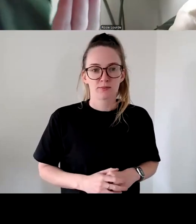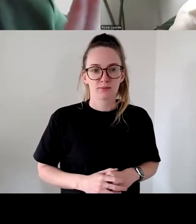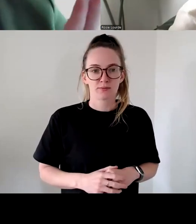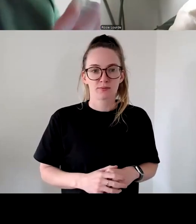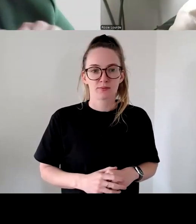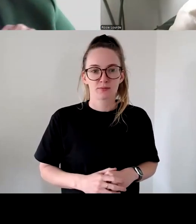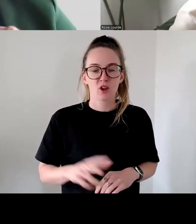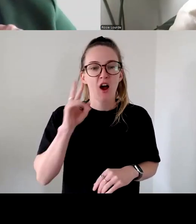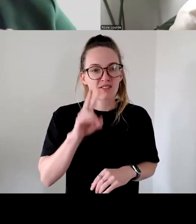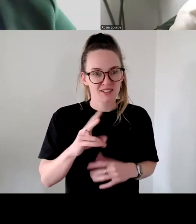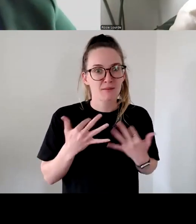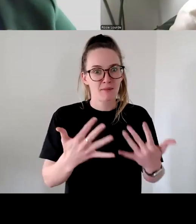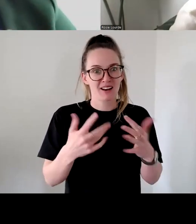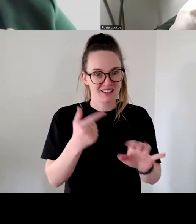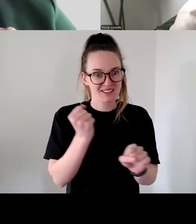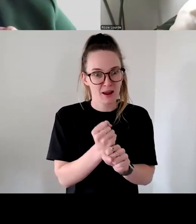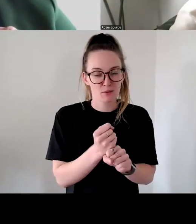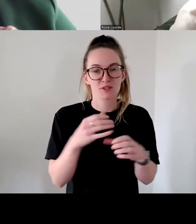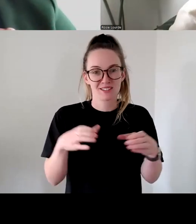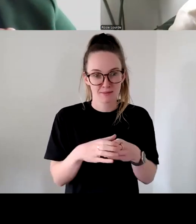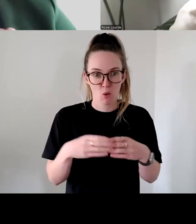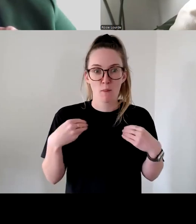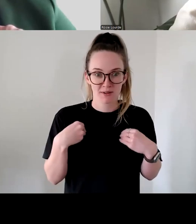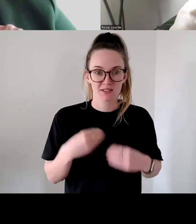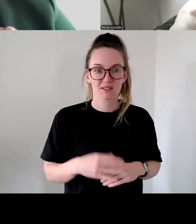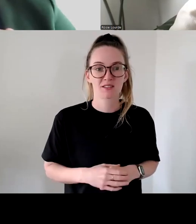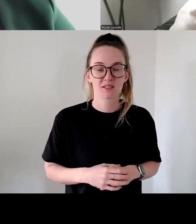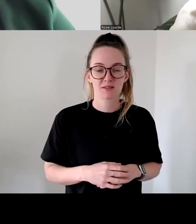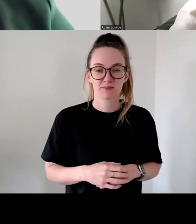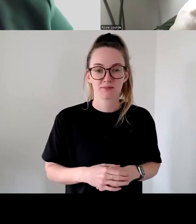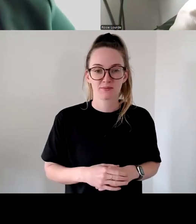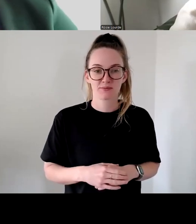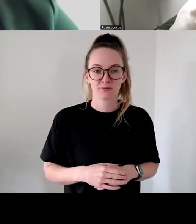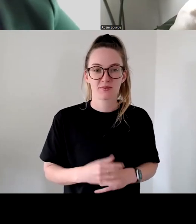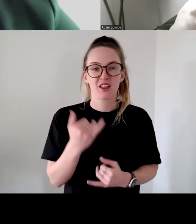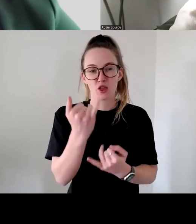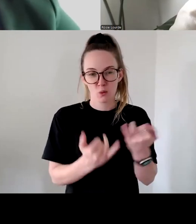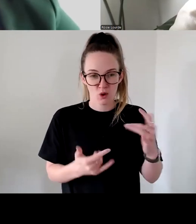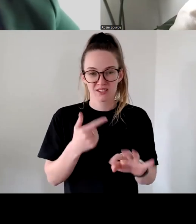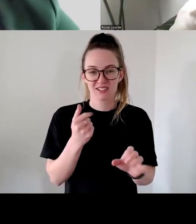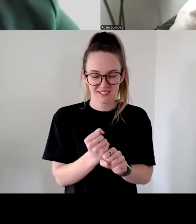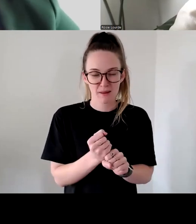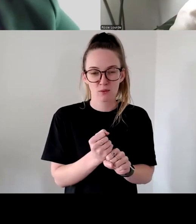in small business, but this is the classic of the worst examples in small business. There are